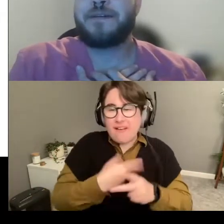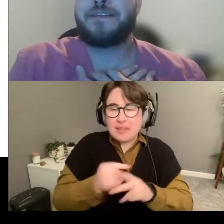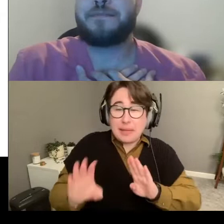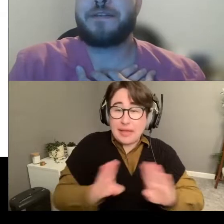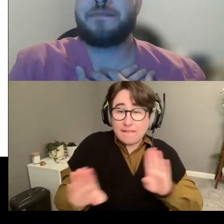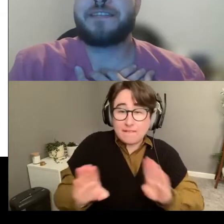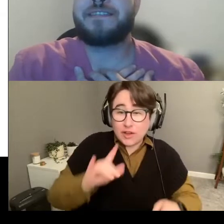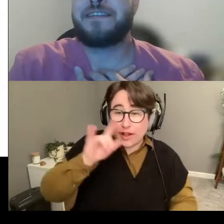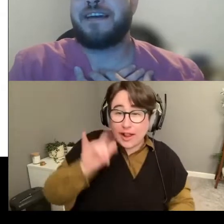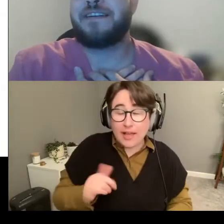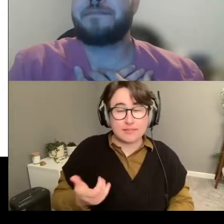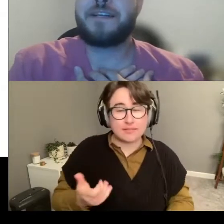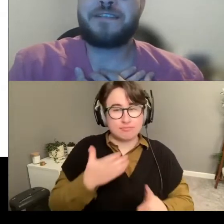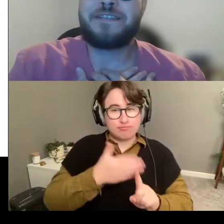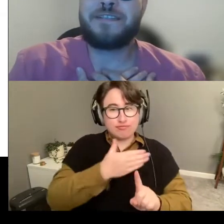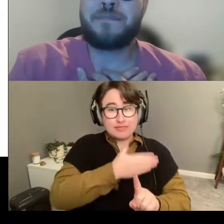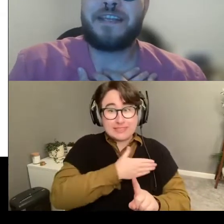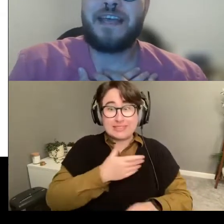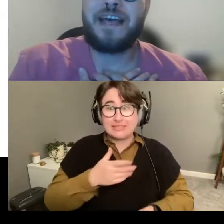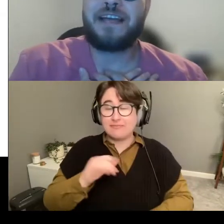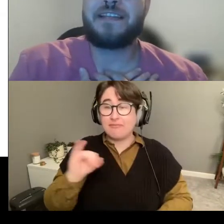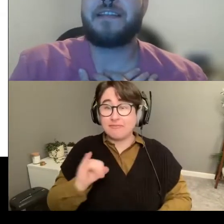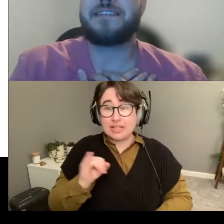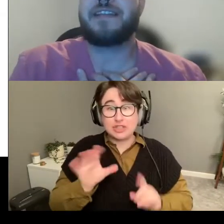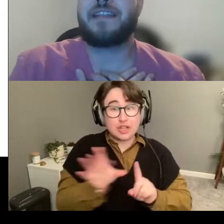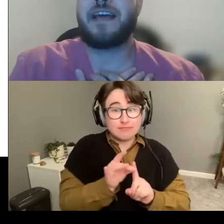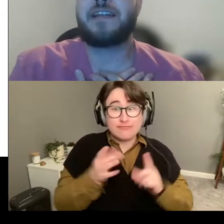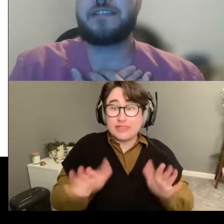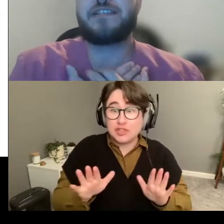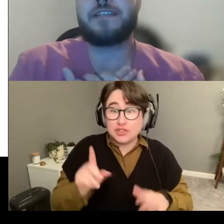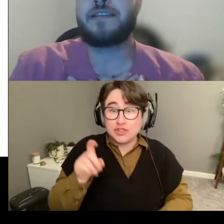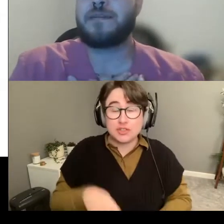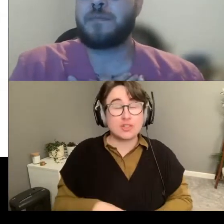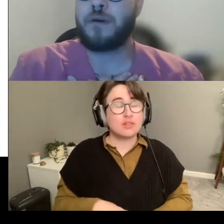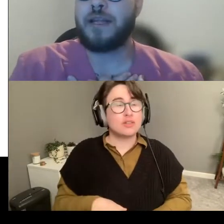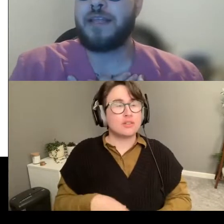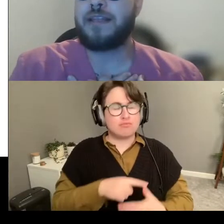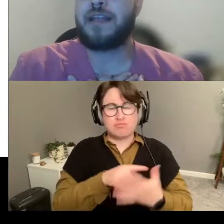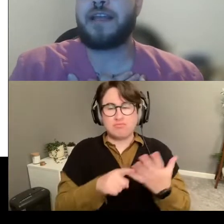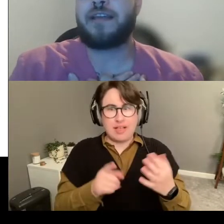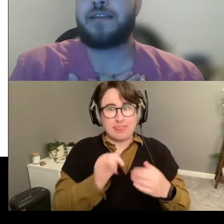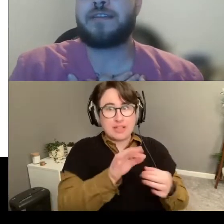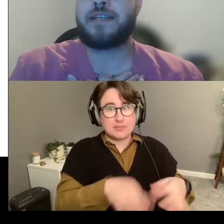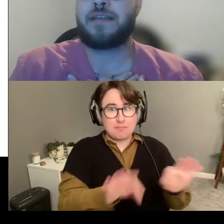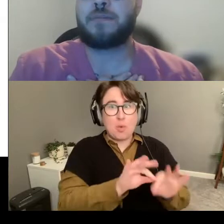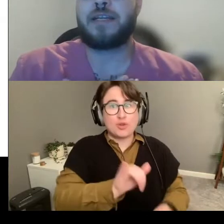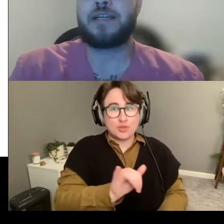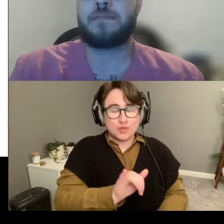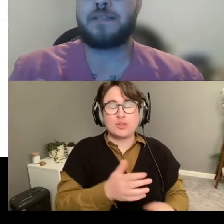what previous infections somebody had, things like that, it's just as important that I understand when it comes